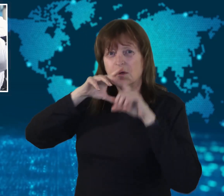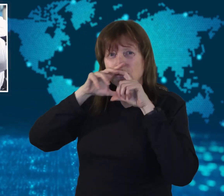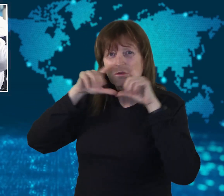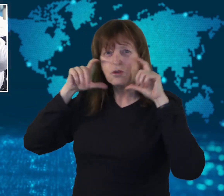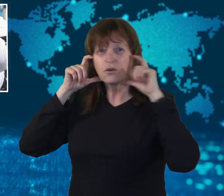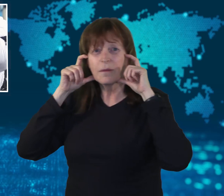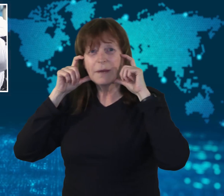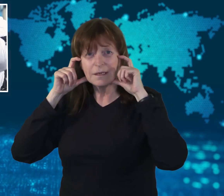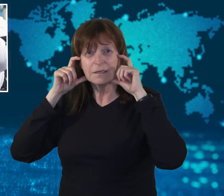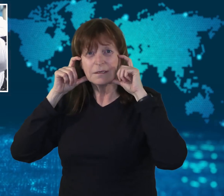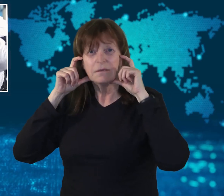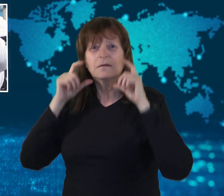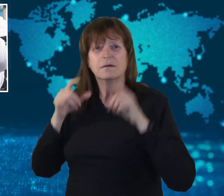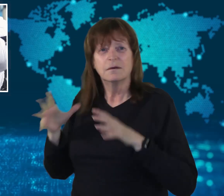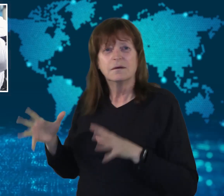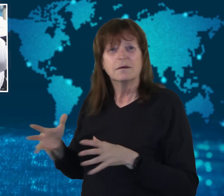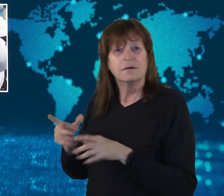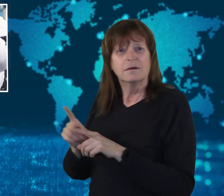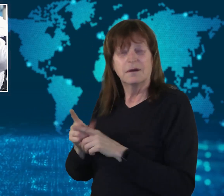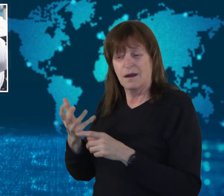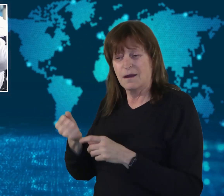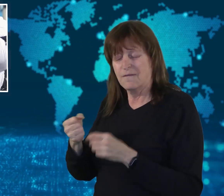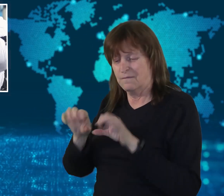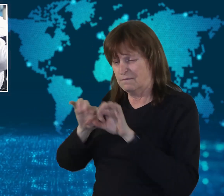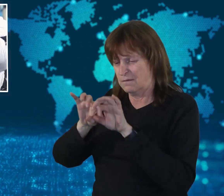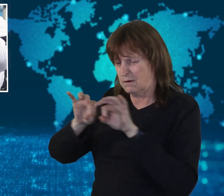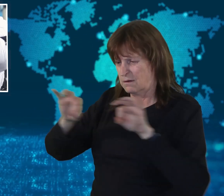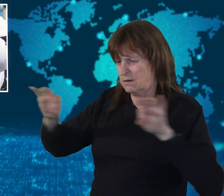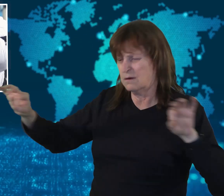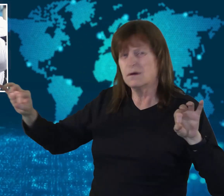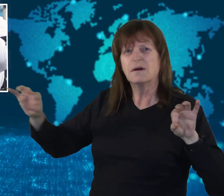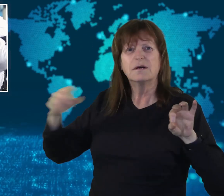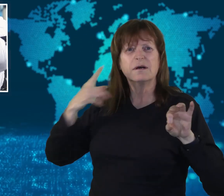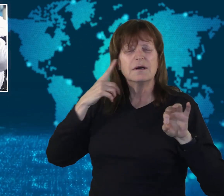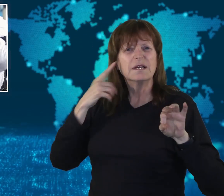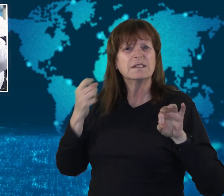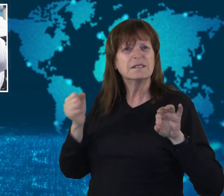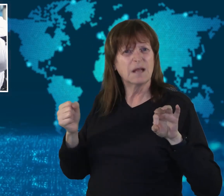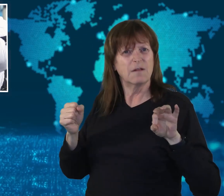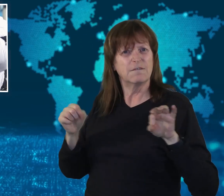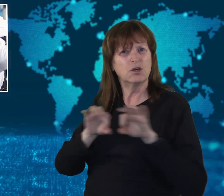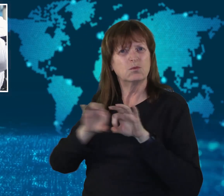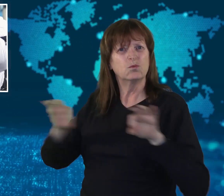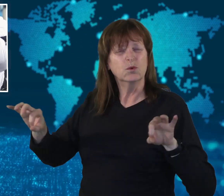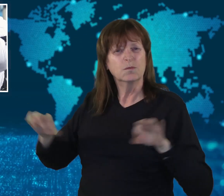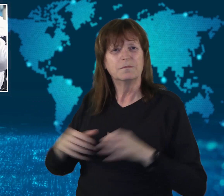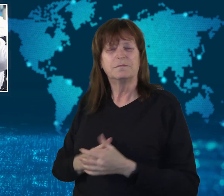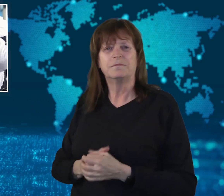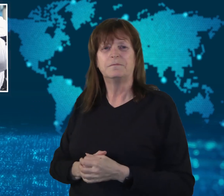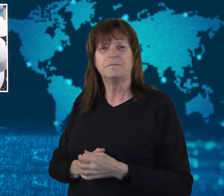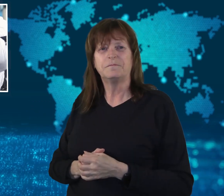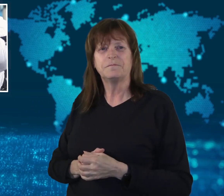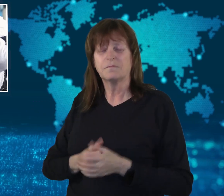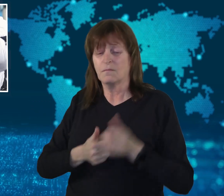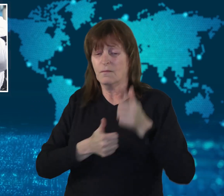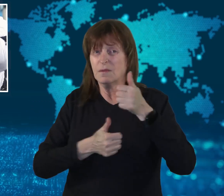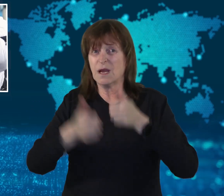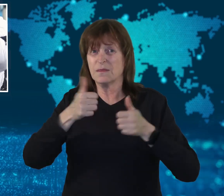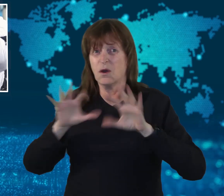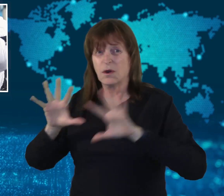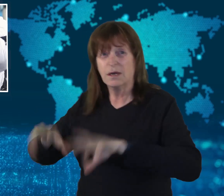Authorities wrestled the tube from him at the same time as an explosion was